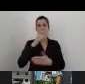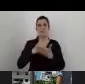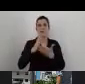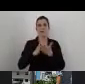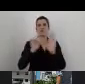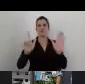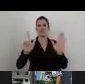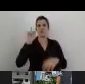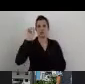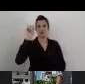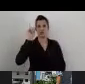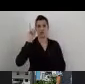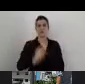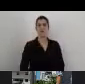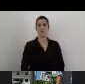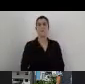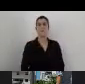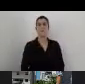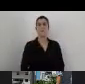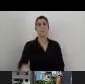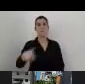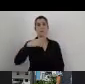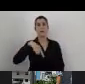We work a lot with